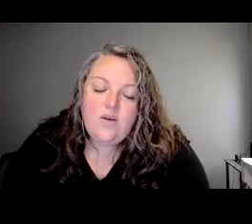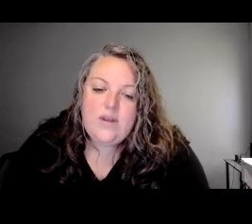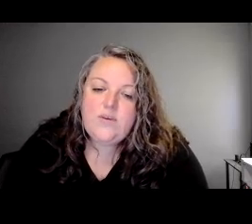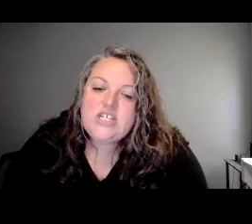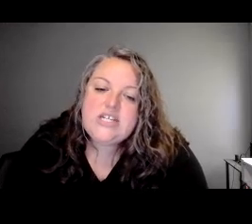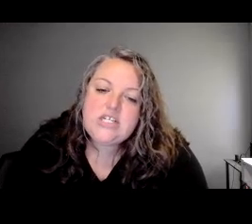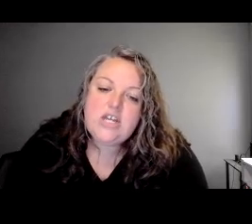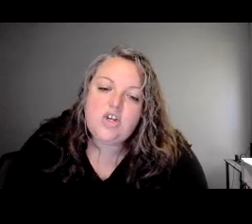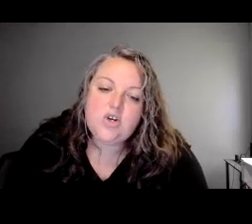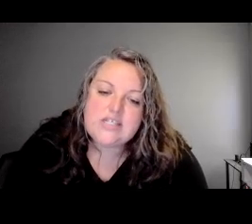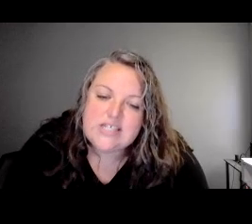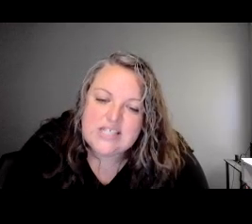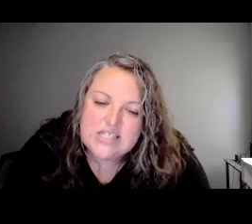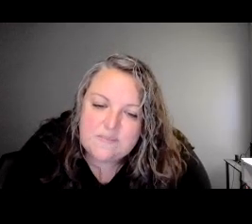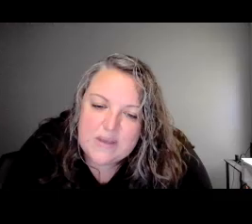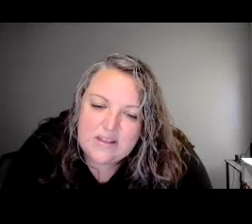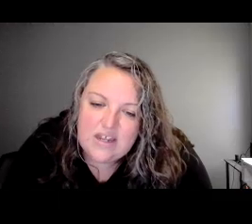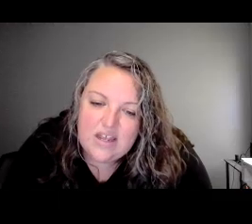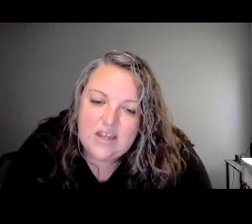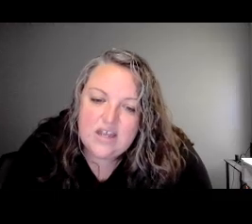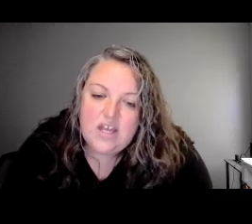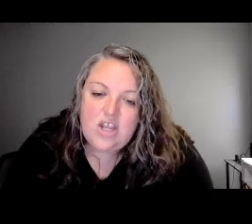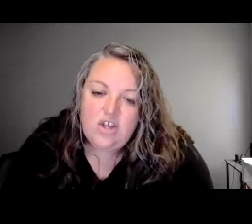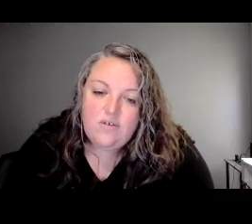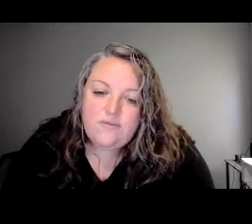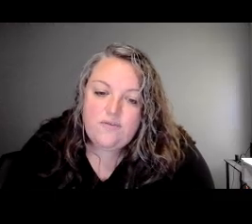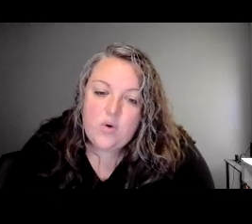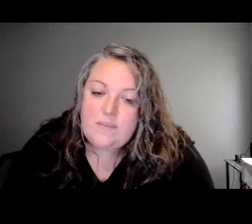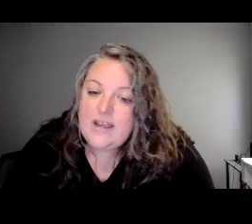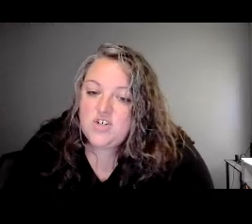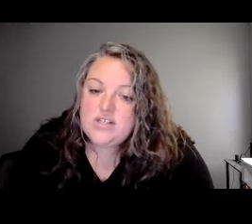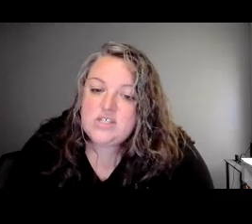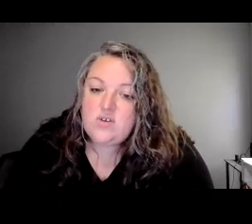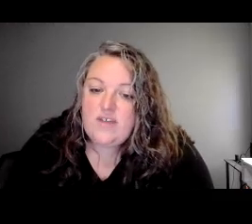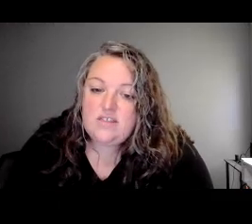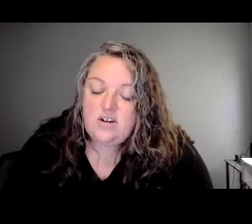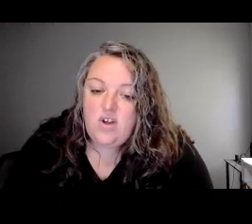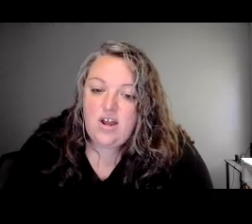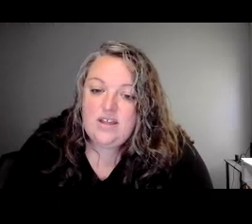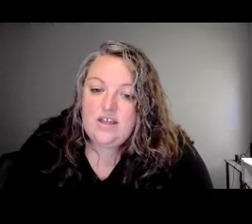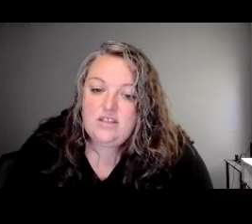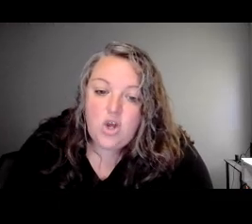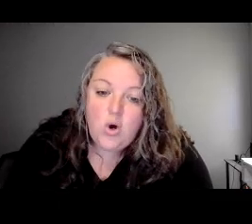that we we just need to increase accessibility, you know, for patrons so that they're not in